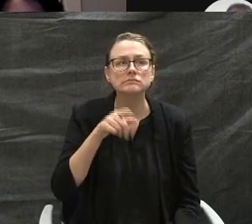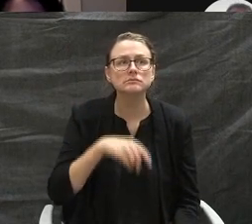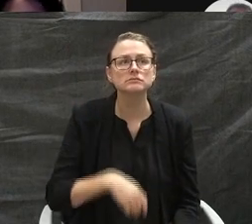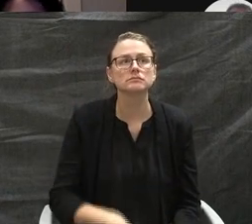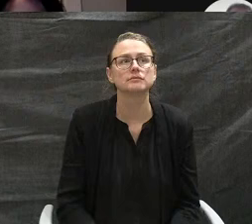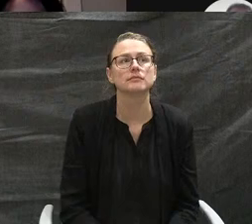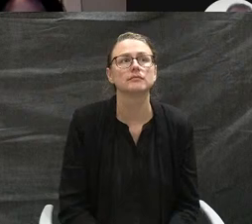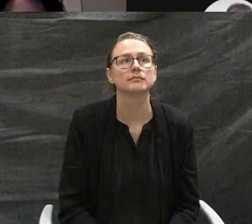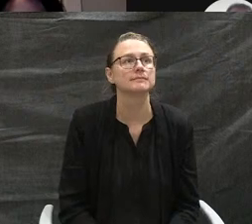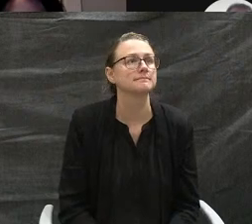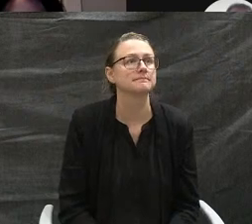Not yet.